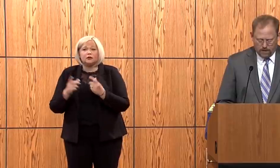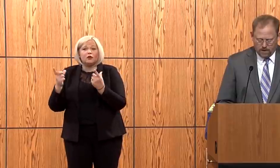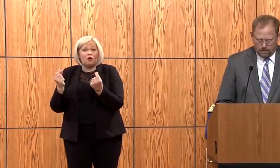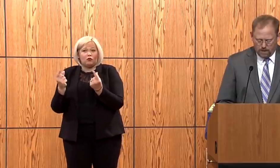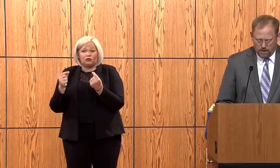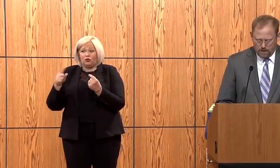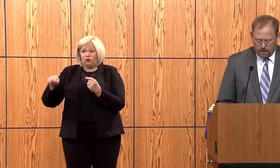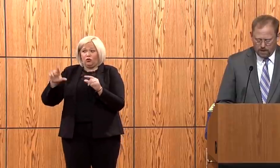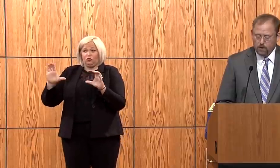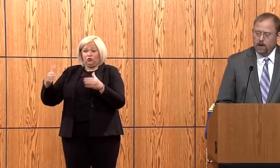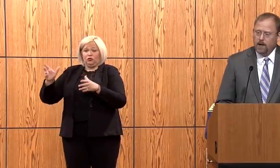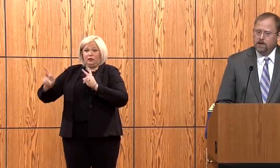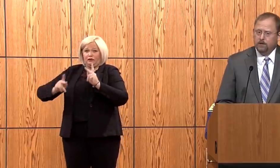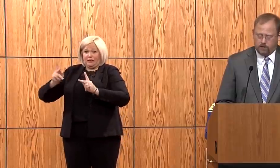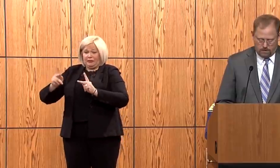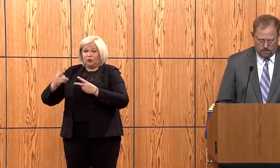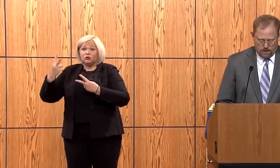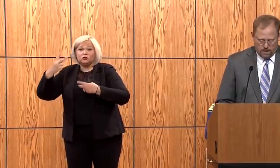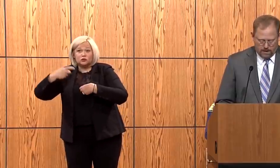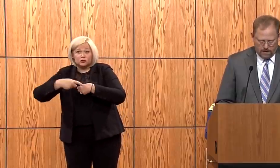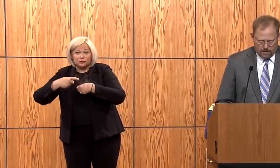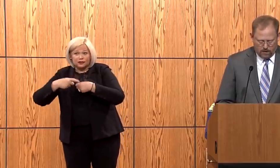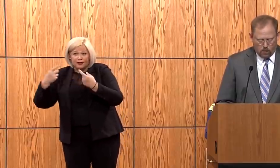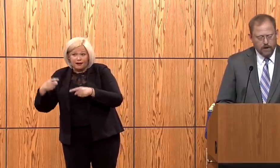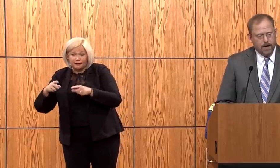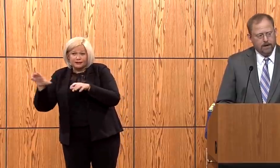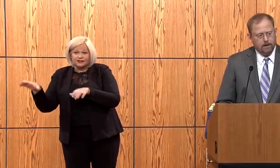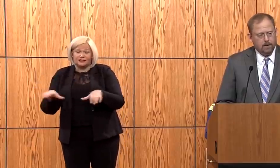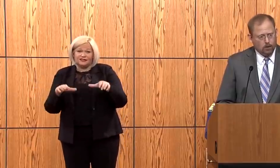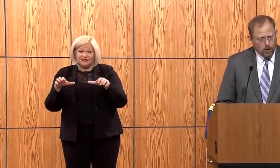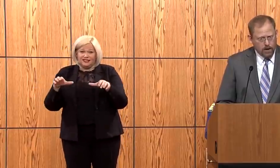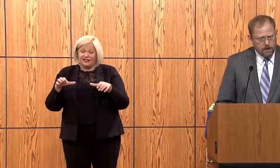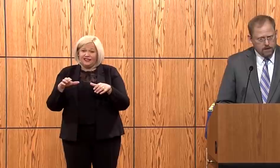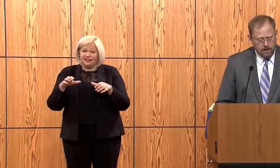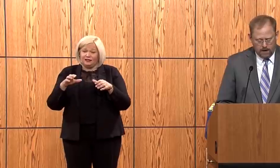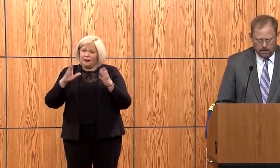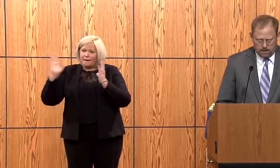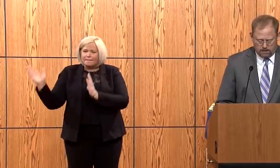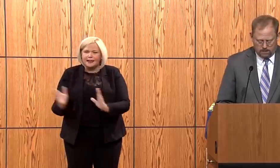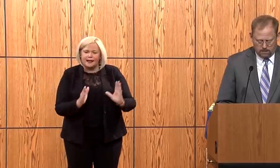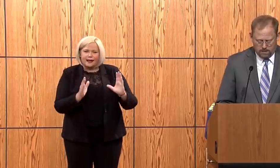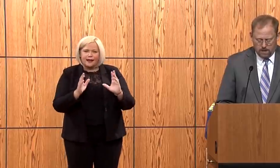ATTEMPT TO AVOID DETECTION BY LAW ENFORCEMENT. LAW ENFORCEMENT. AMONG OTHER ACTIVITIES, MEMBERS AMONG OTHER ACTIVITIES, MEMBERS OF THIS CONSPIRACY ON TWO